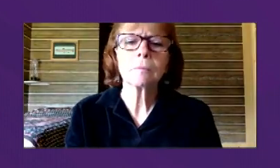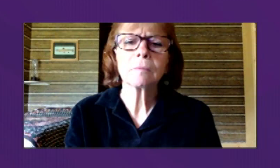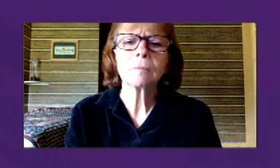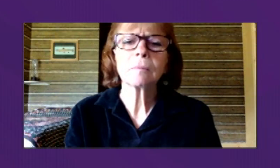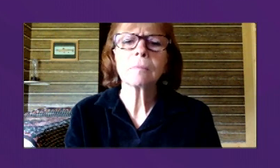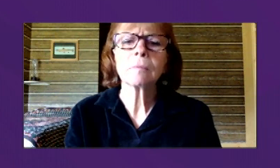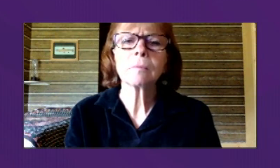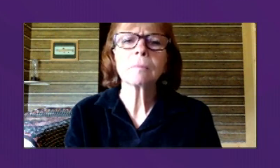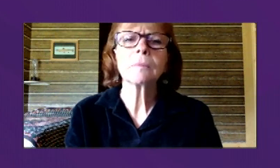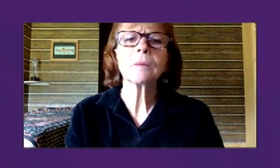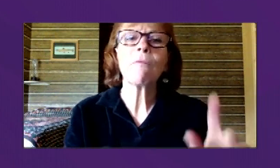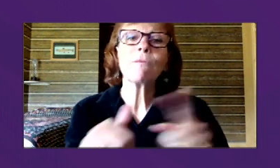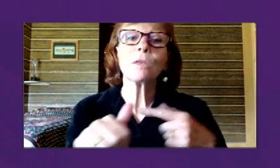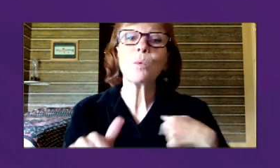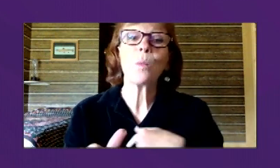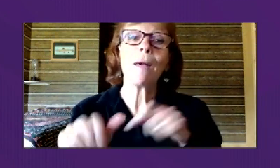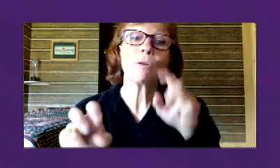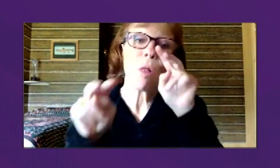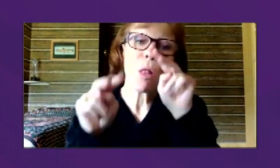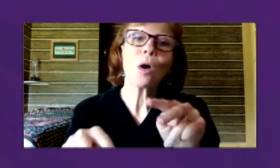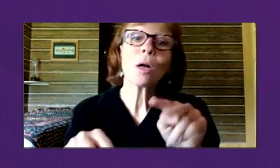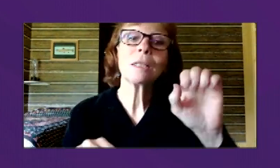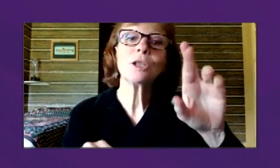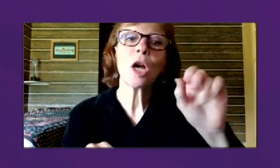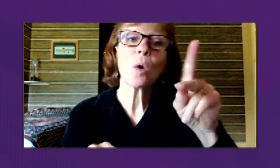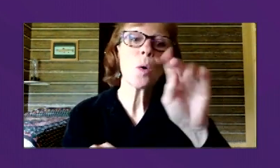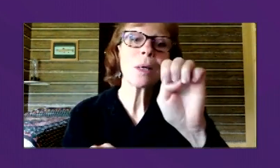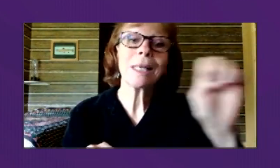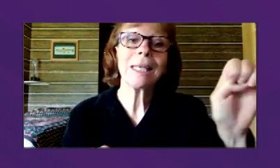In the face of the Indian Removal Act, the Cherokee Nation is an example of a